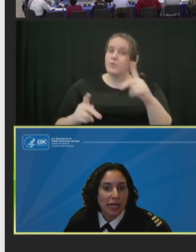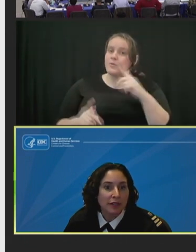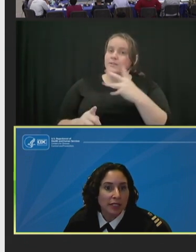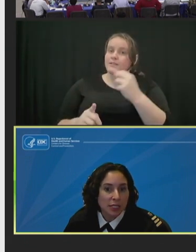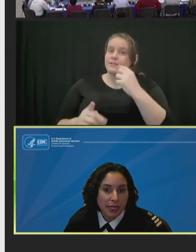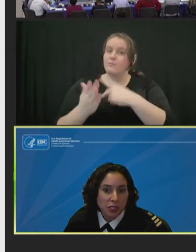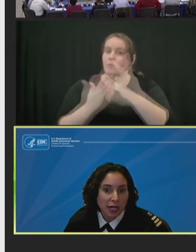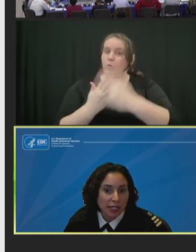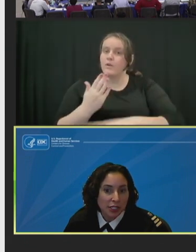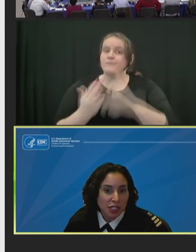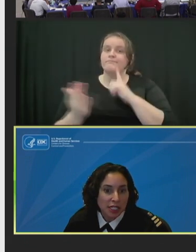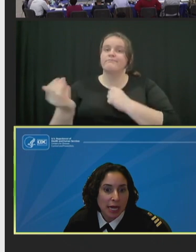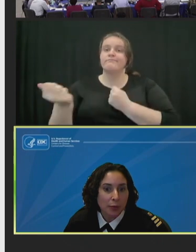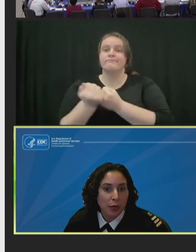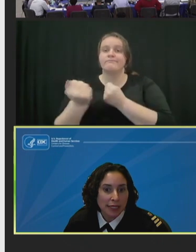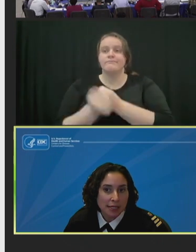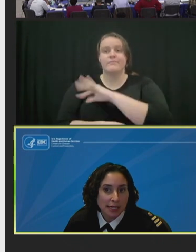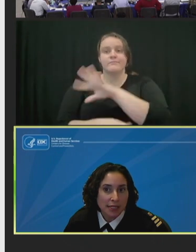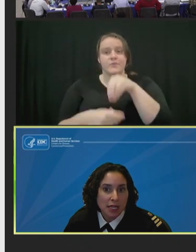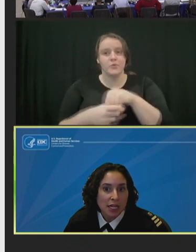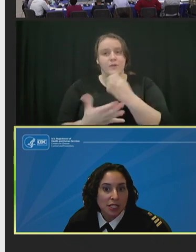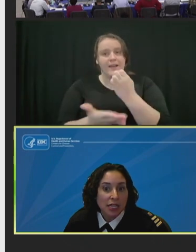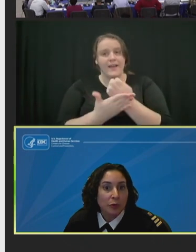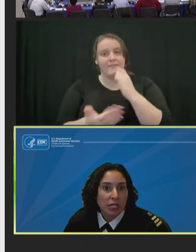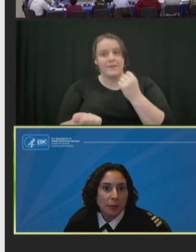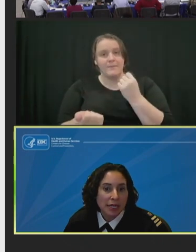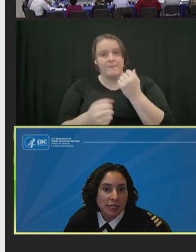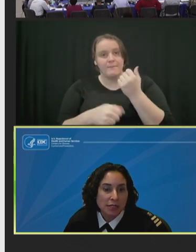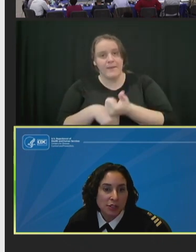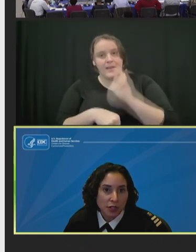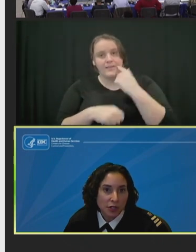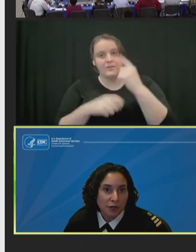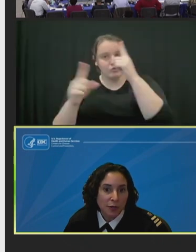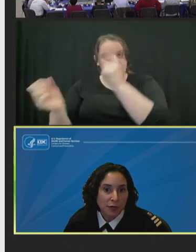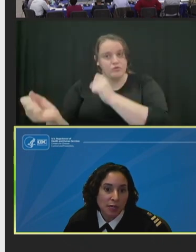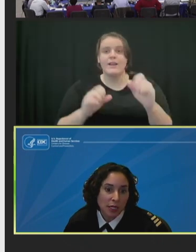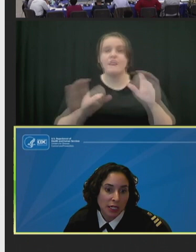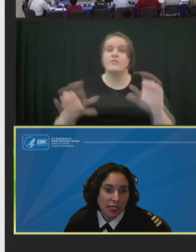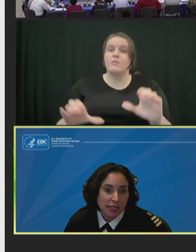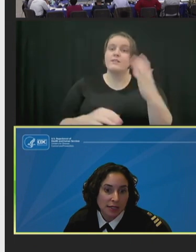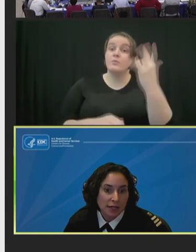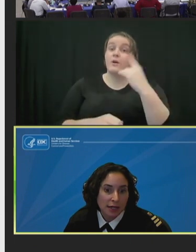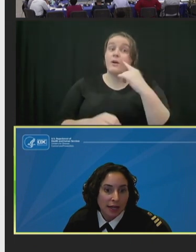evidence-based strategies and practices, so that we can best serve those communities.